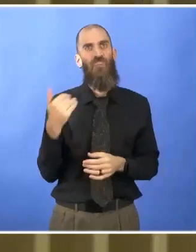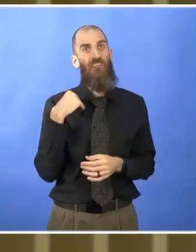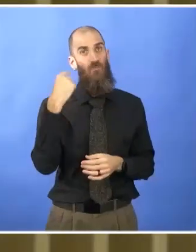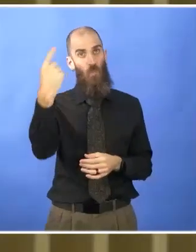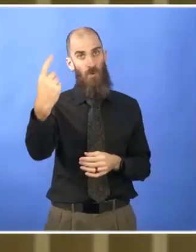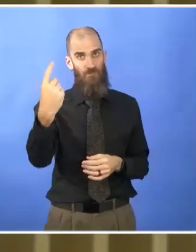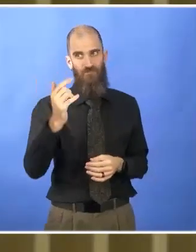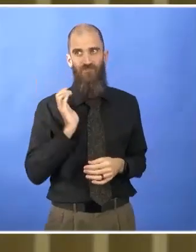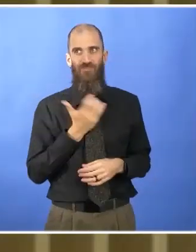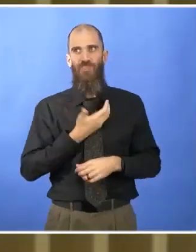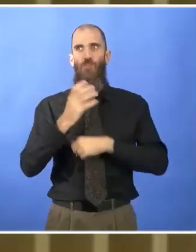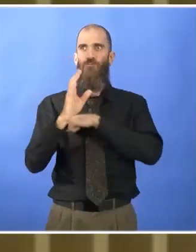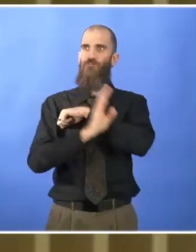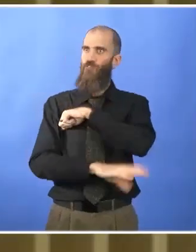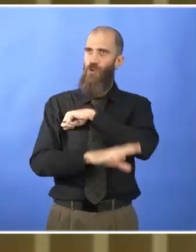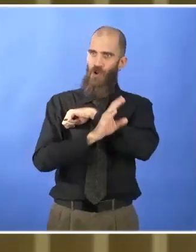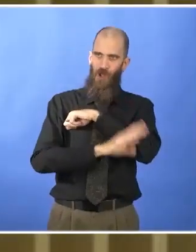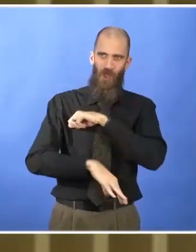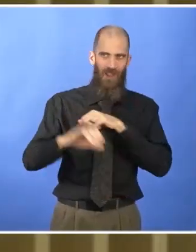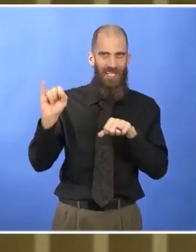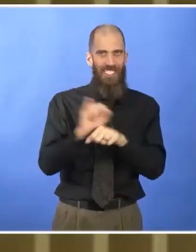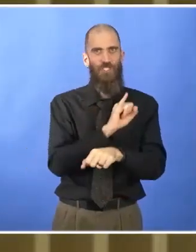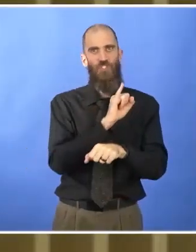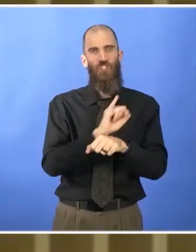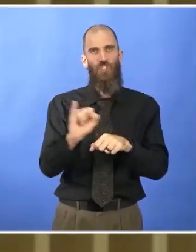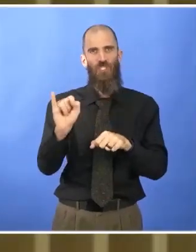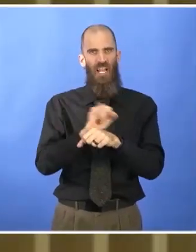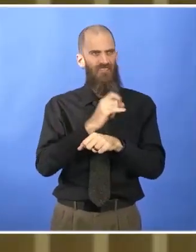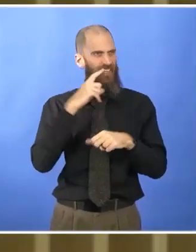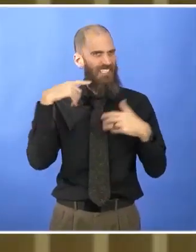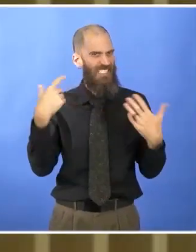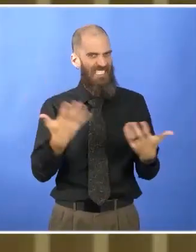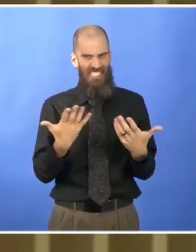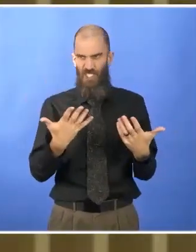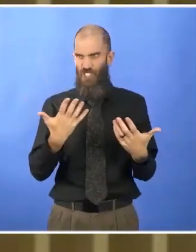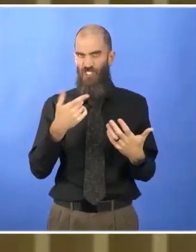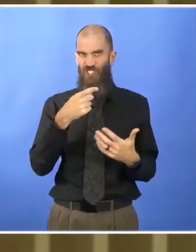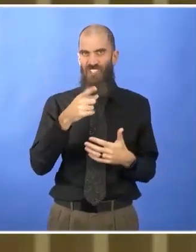WE HAVE OUR FULL SEMESTER INTERN. TERRY EISEMAN. YOU HAVE TO STAND UP, IT IS PART OF THE WHOLE SHINDIG.